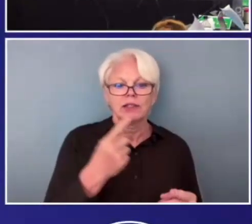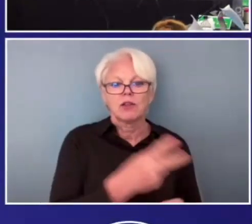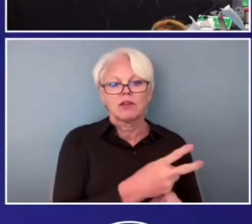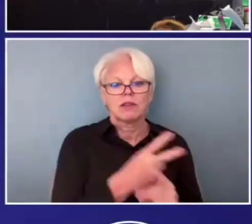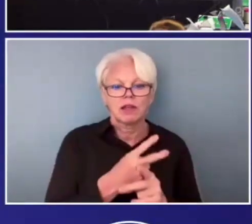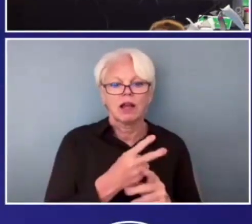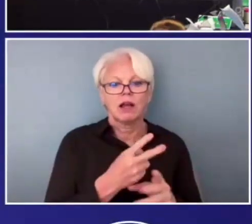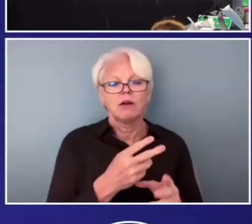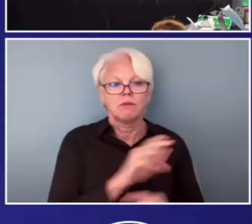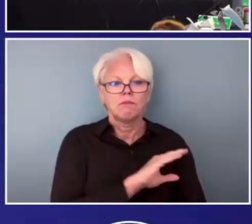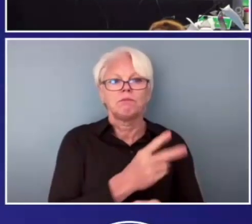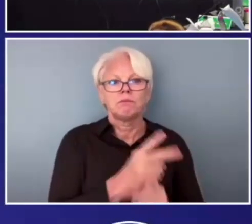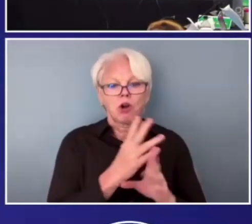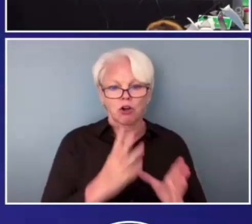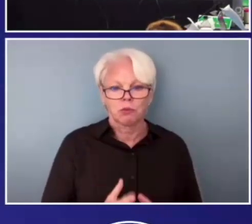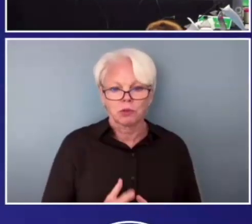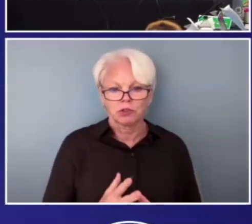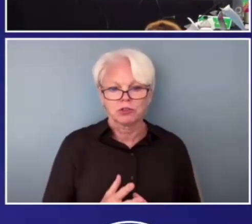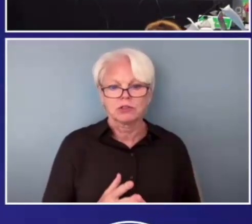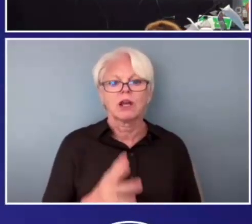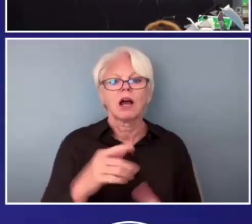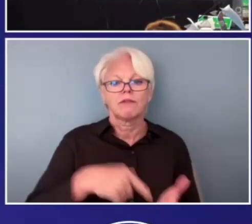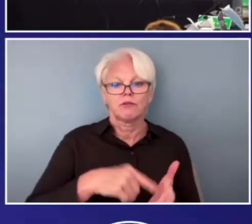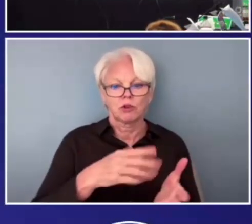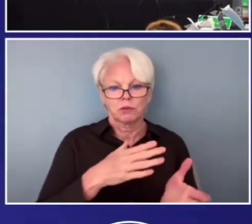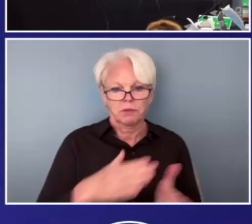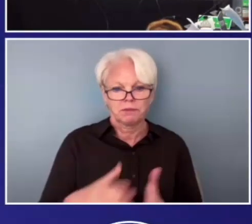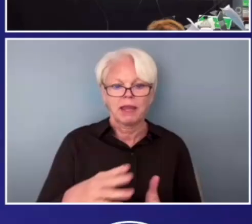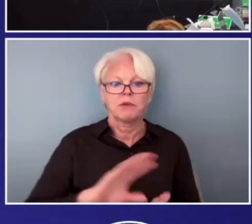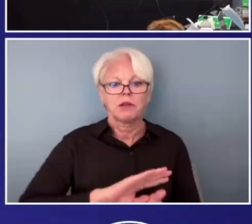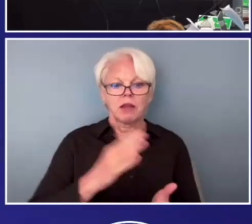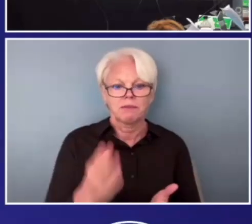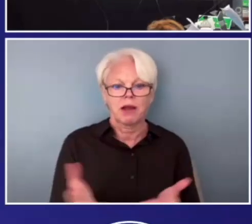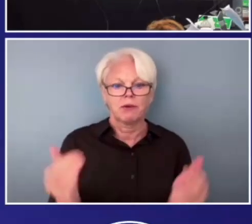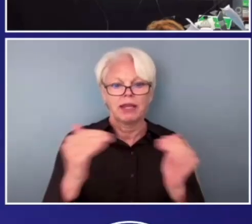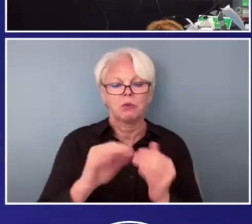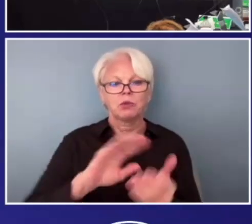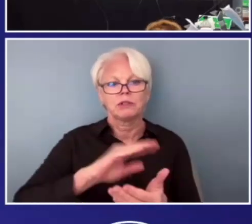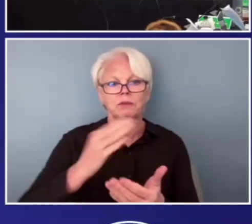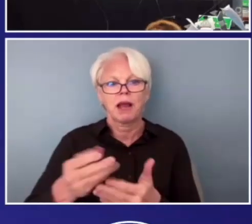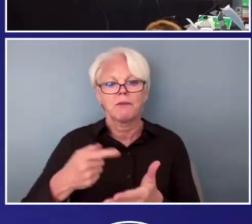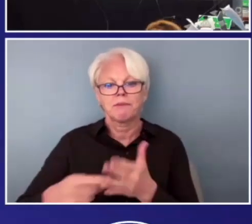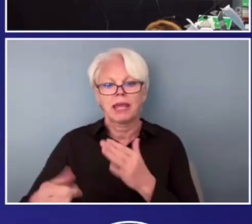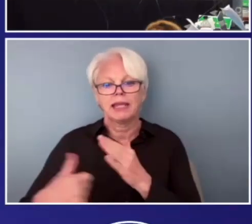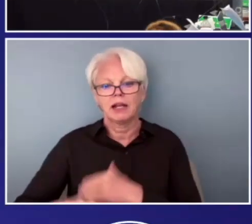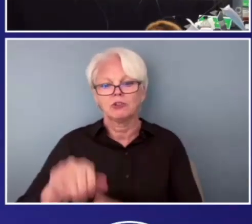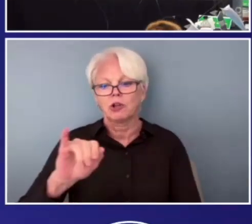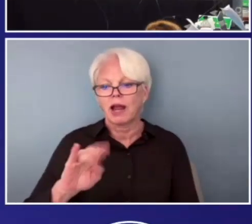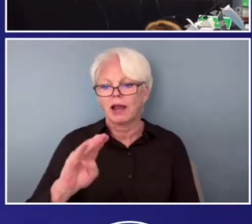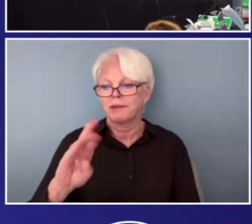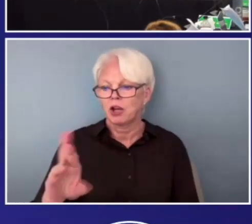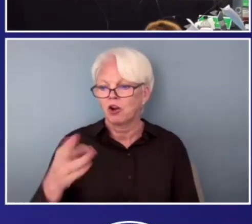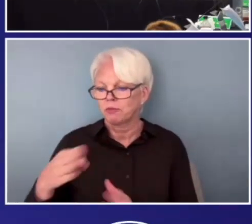minimum payment required under the IBR Plan, except if -- accept that if this amount is less than $10,